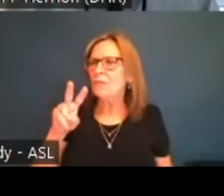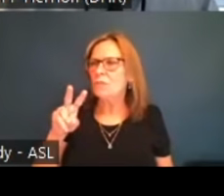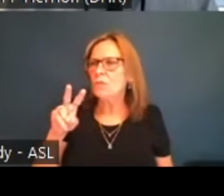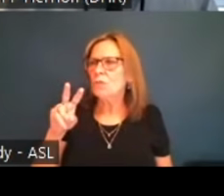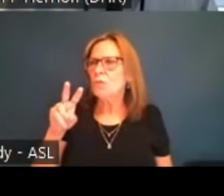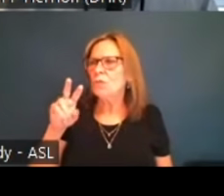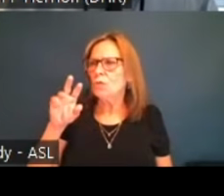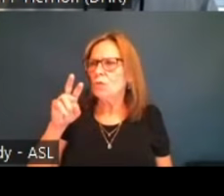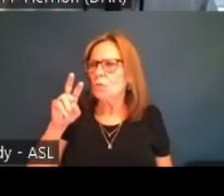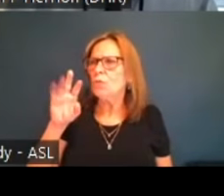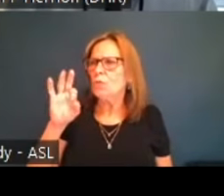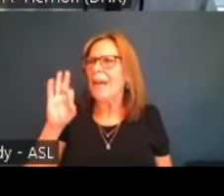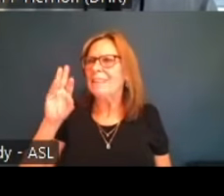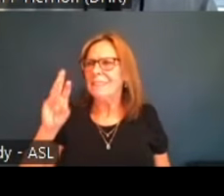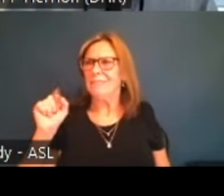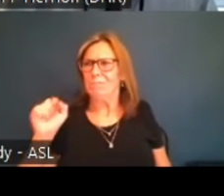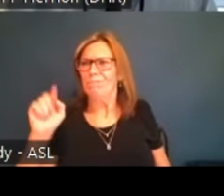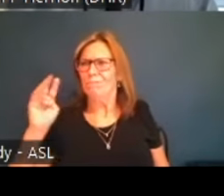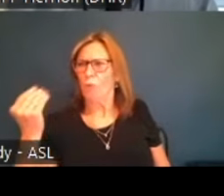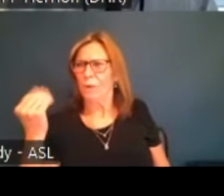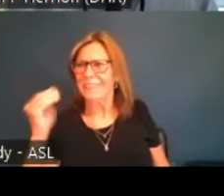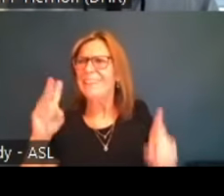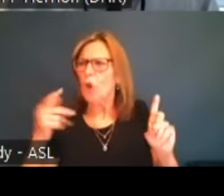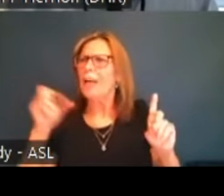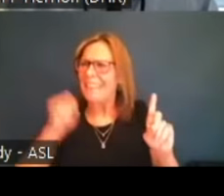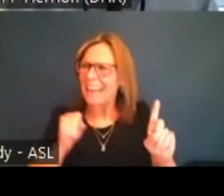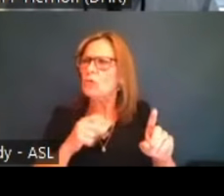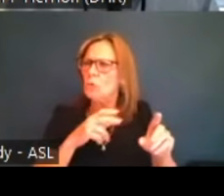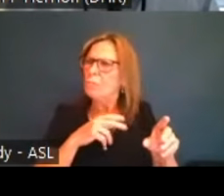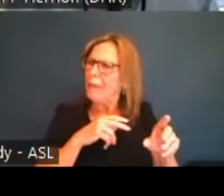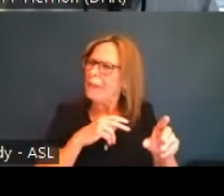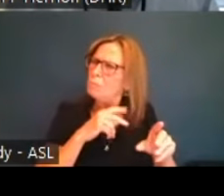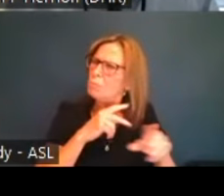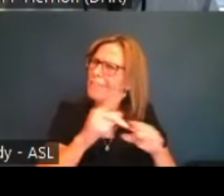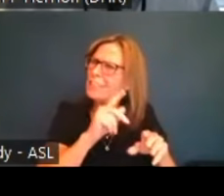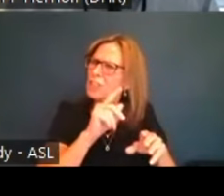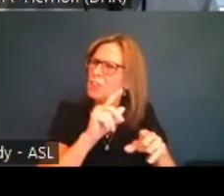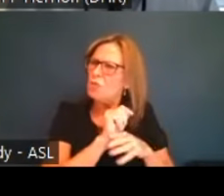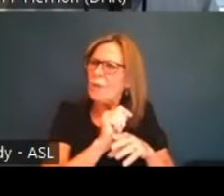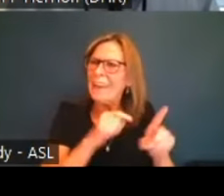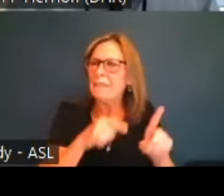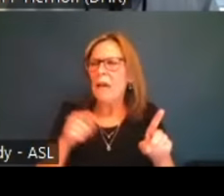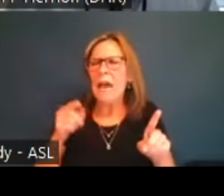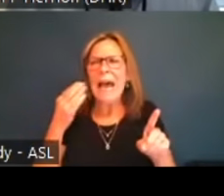I don't recall if the veteran trained his dog or if the dog had been trained professionally, But either way